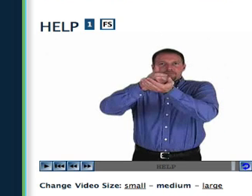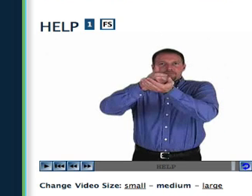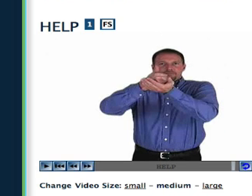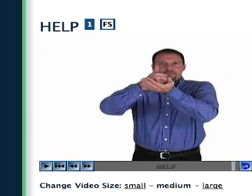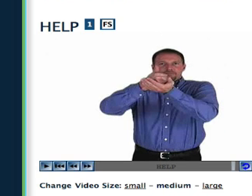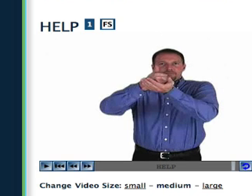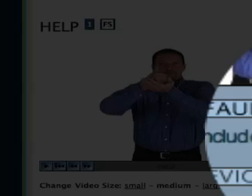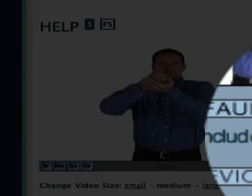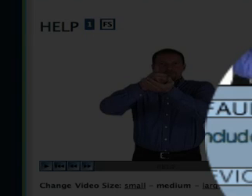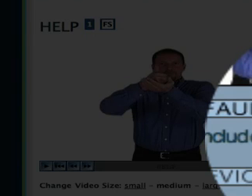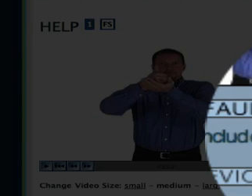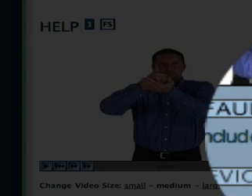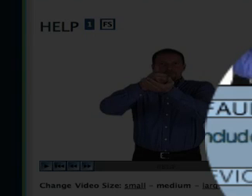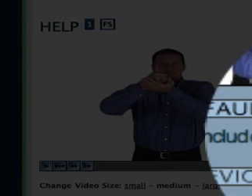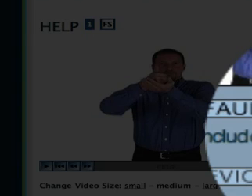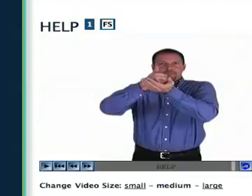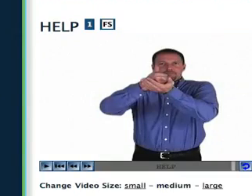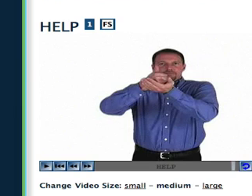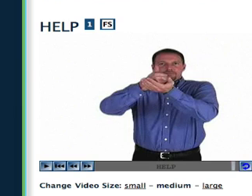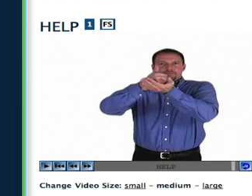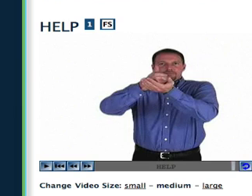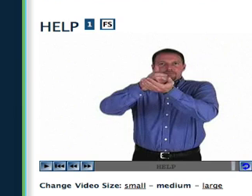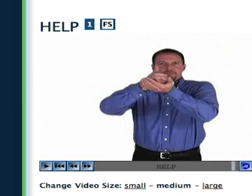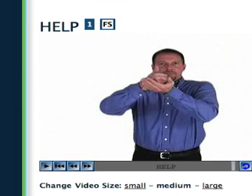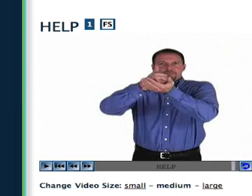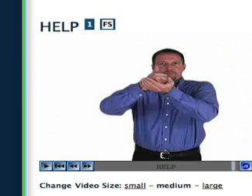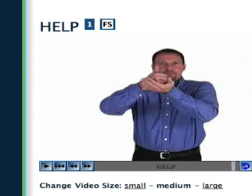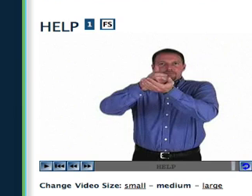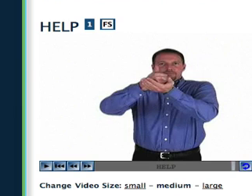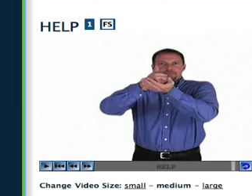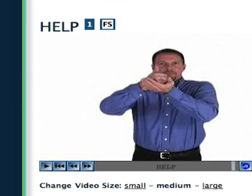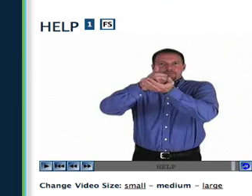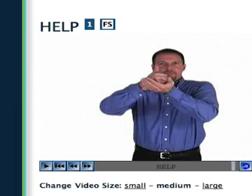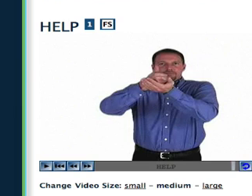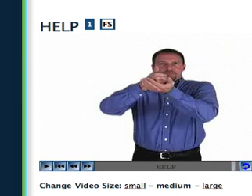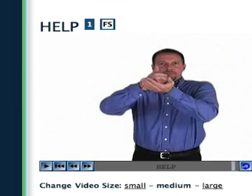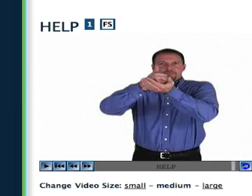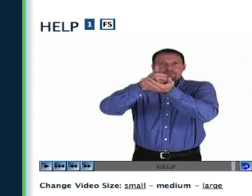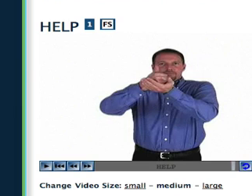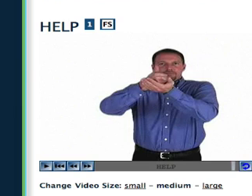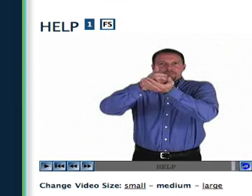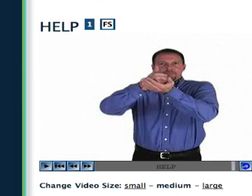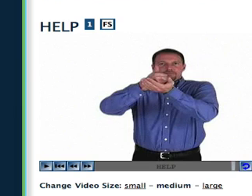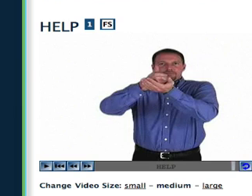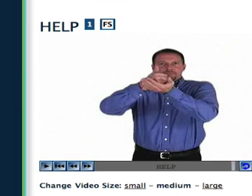So, I can go ahead and click SAVE CHANGES. Now what SAVE CHANGES does is it basically saves the frames that I have set